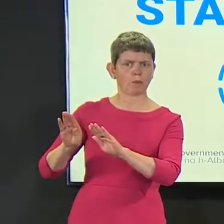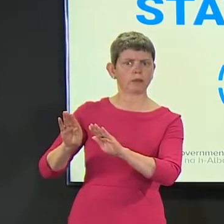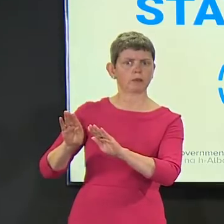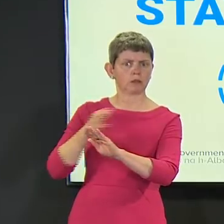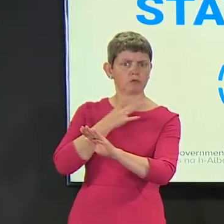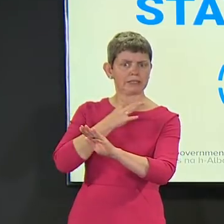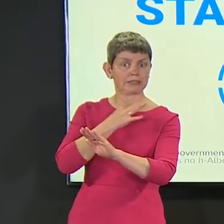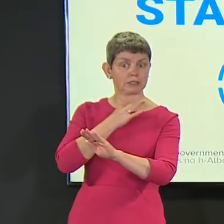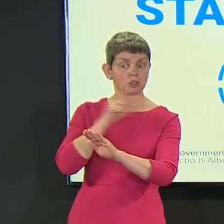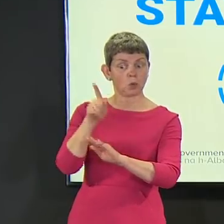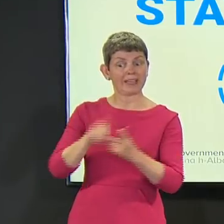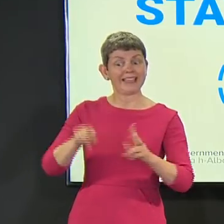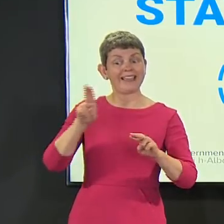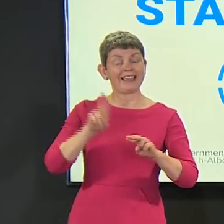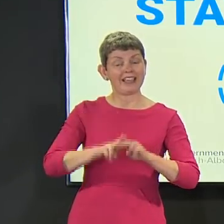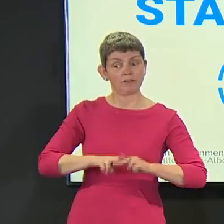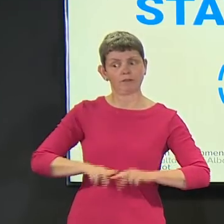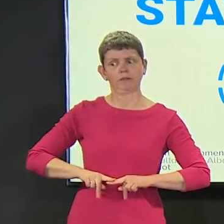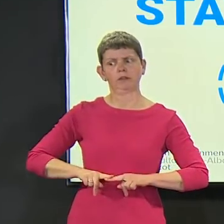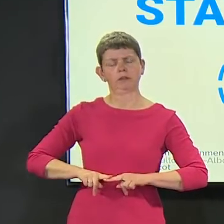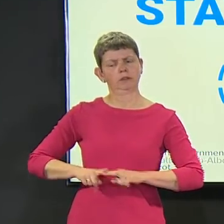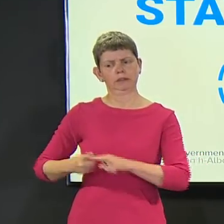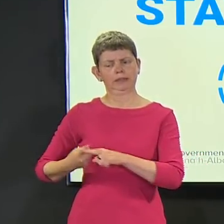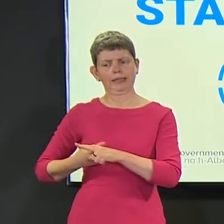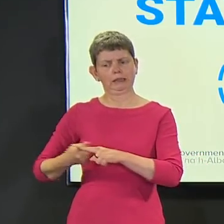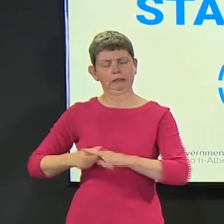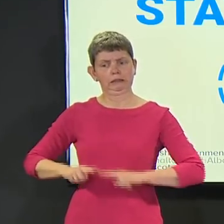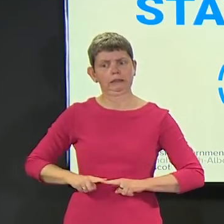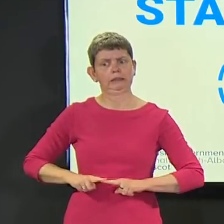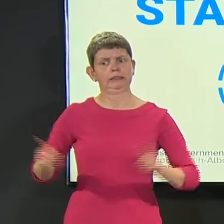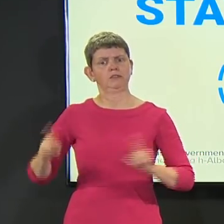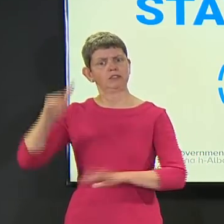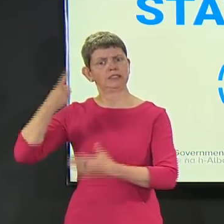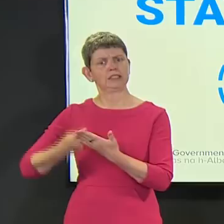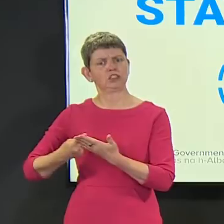divergence and i hope there there won't be we will have to consider uh what is necessary to